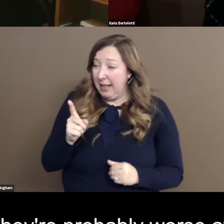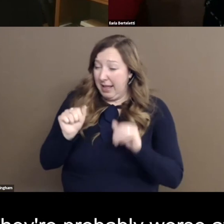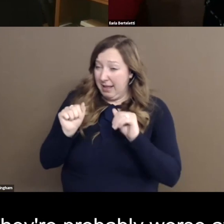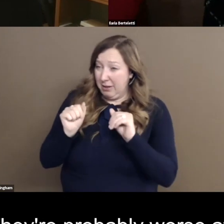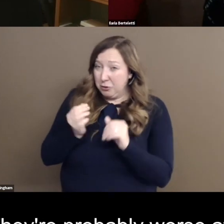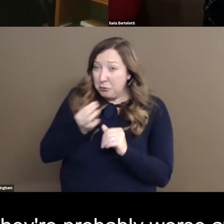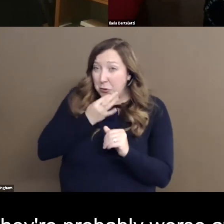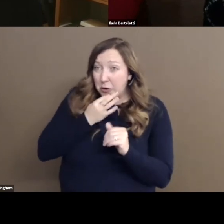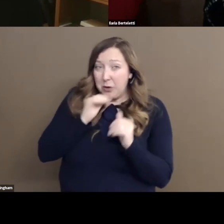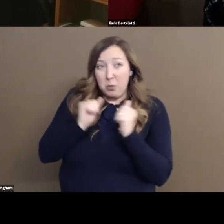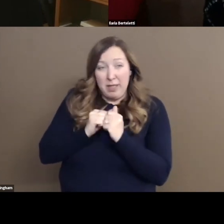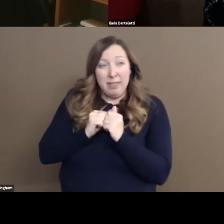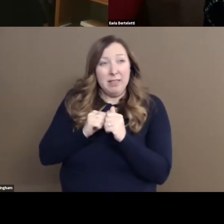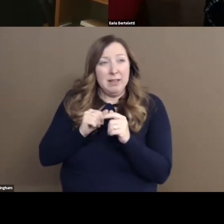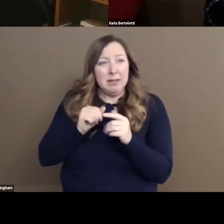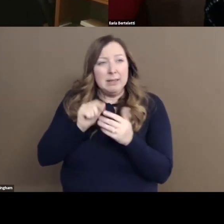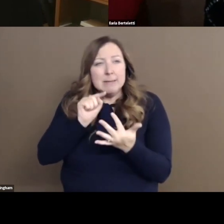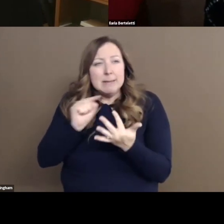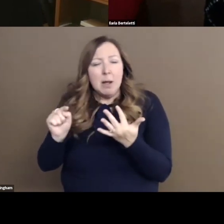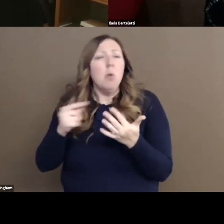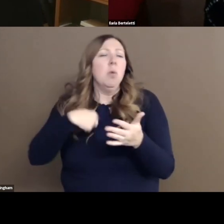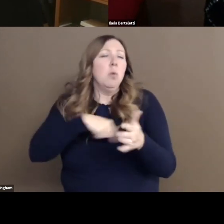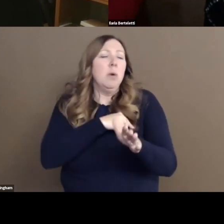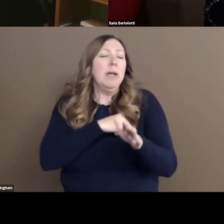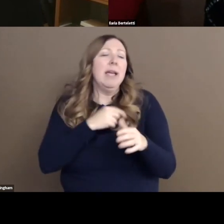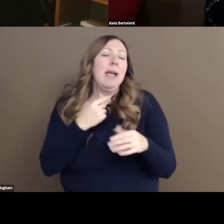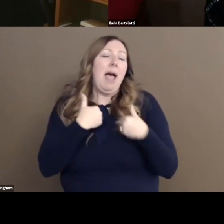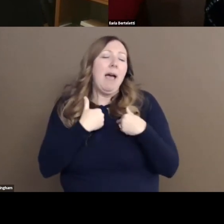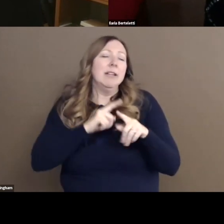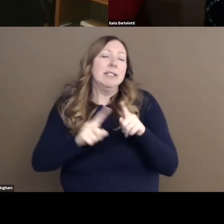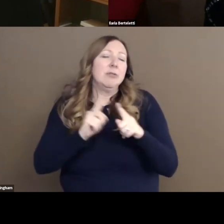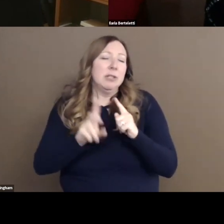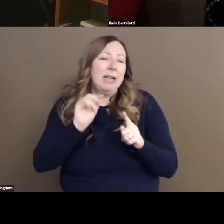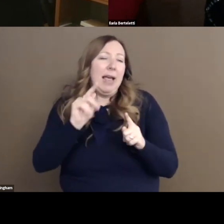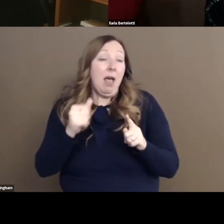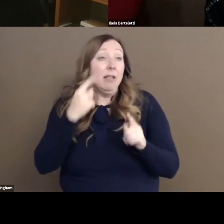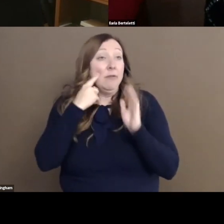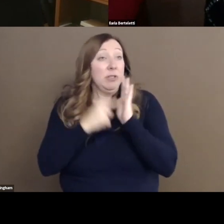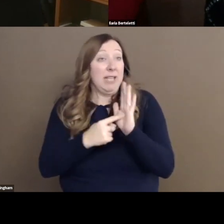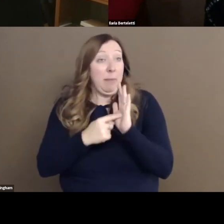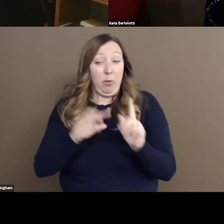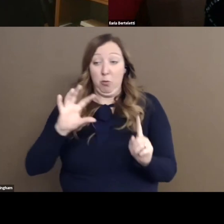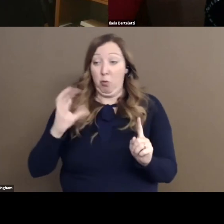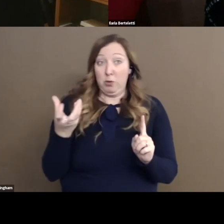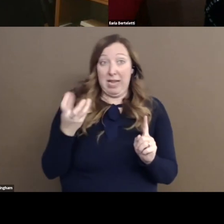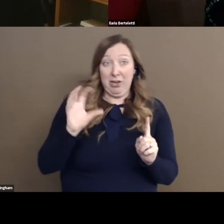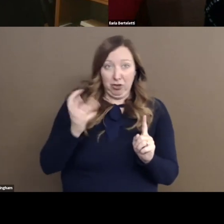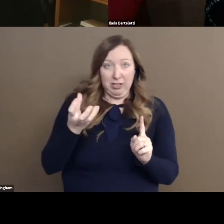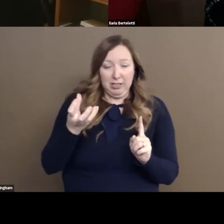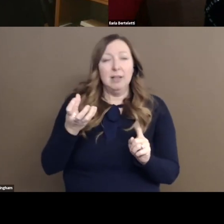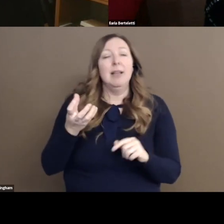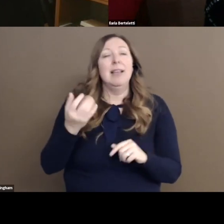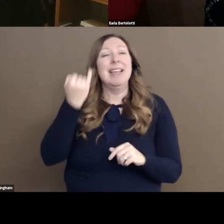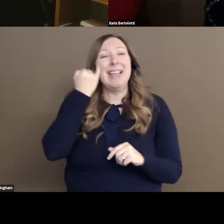mirror image actually we have other data that suggests for